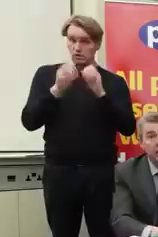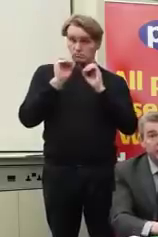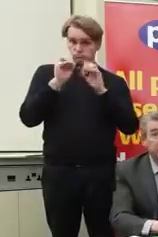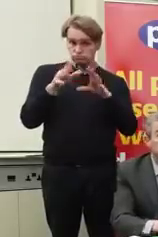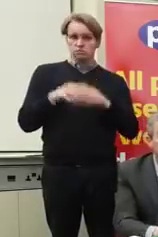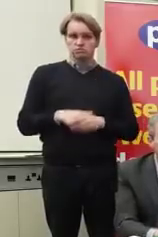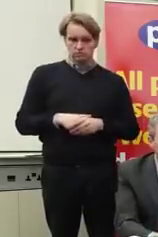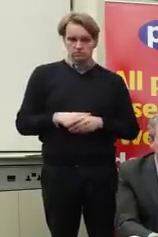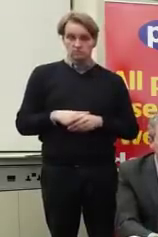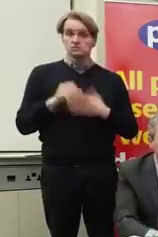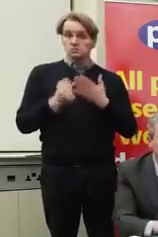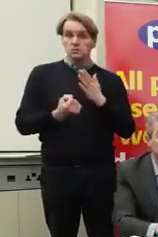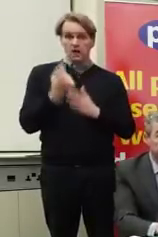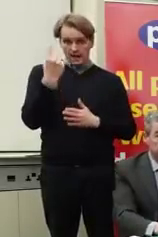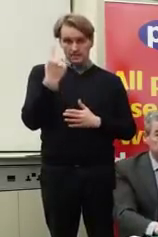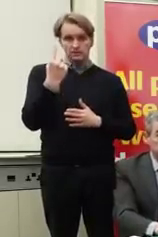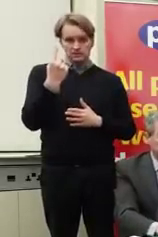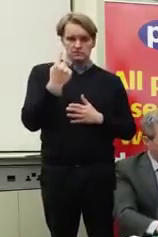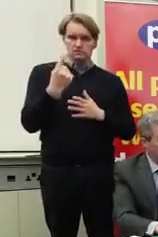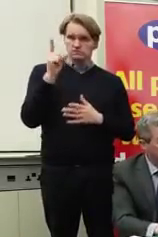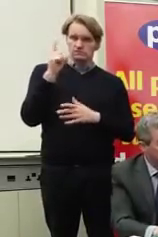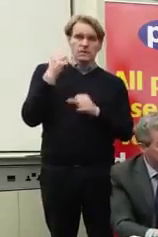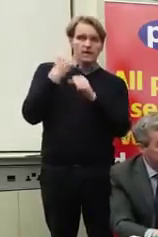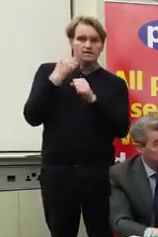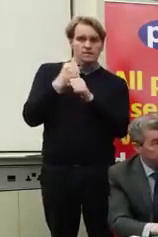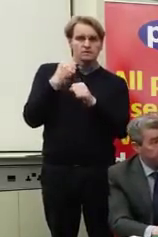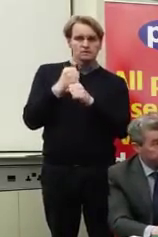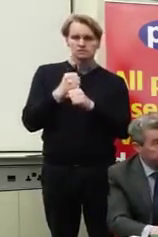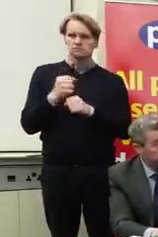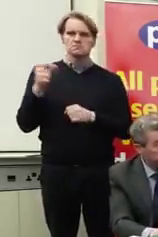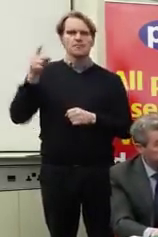happened in government and indeed we've had people who have been victimised for